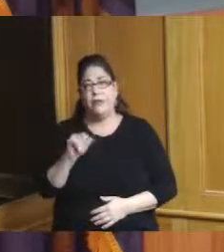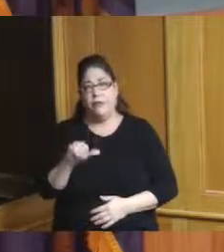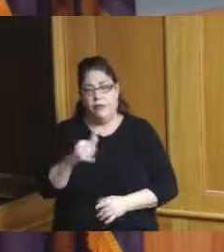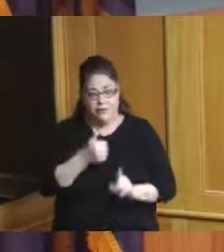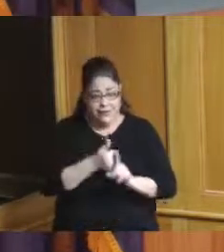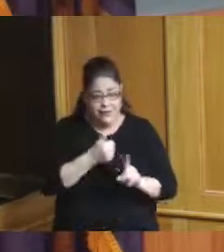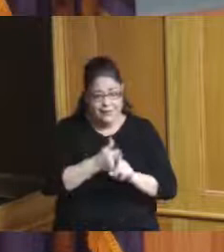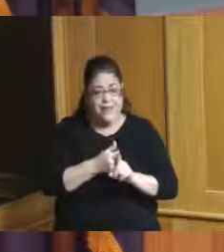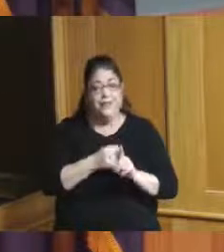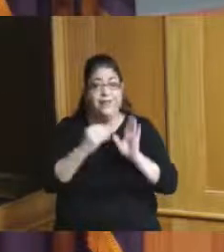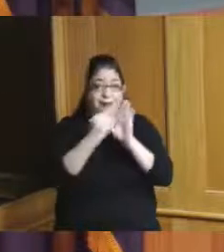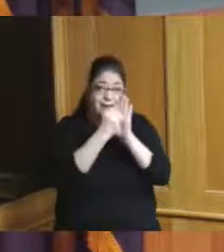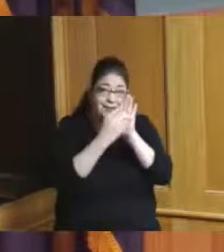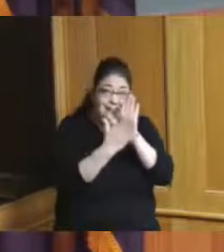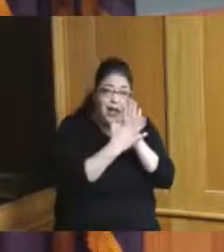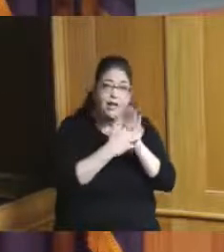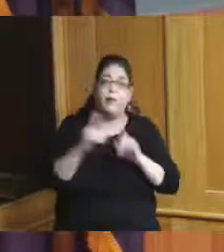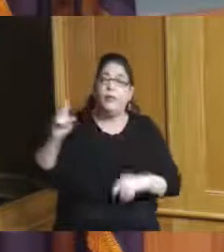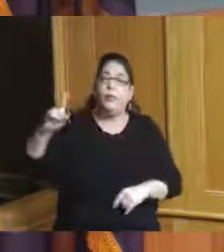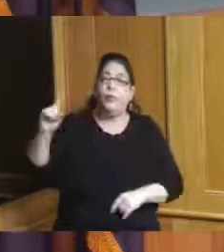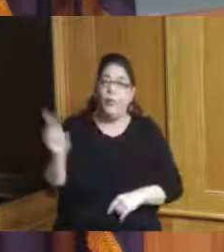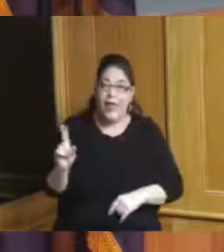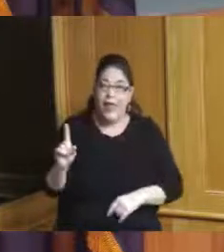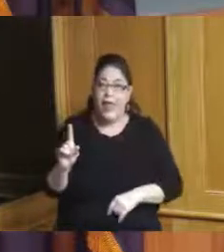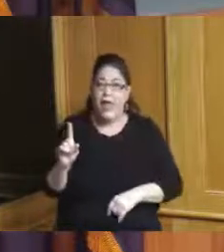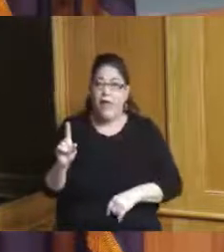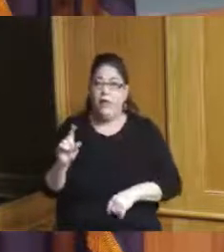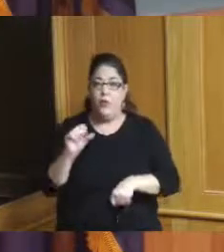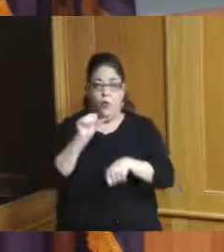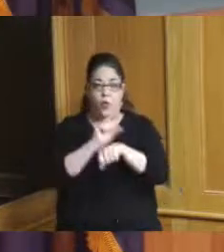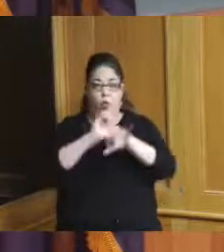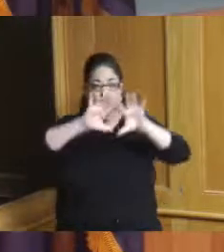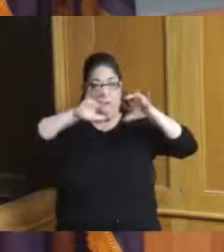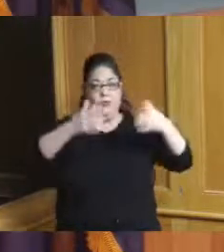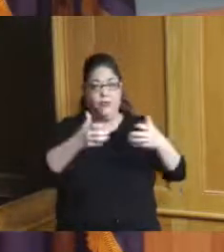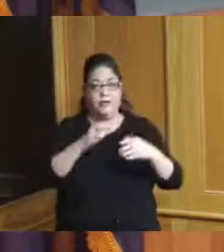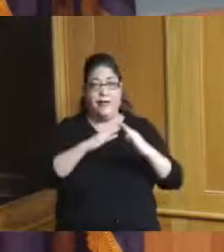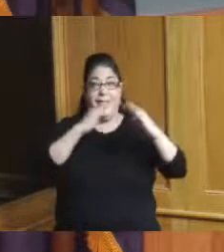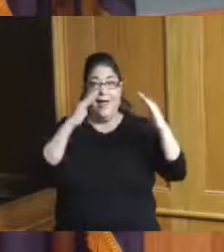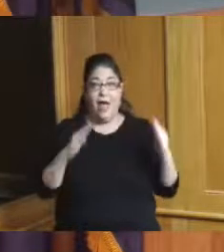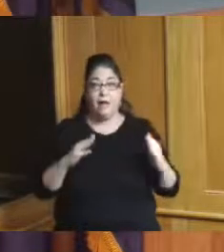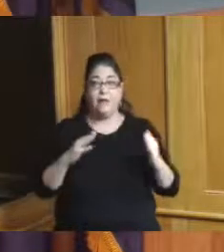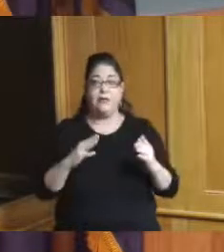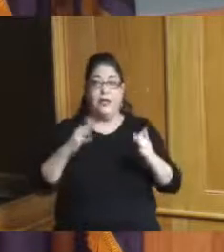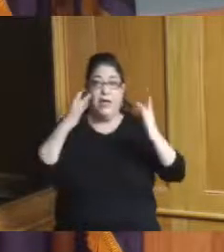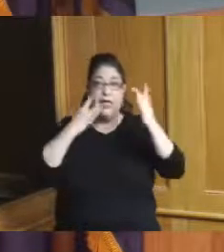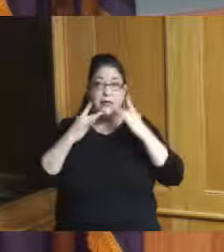where the affordable or workforce housing is so when we know we'd say yes to this it helps